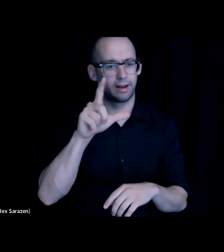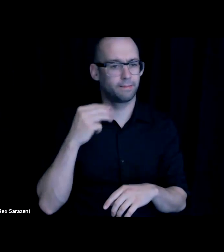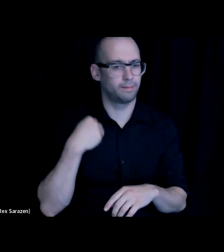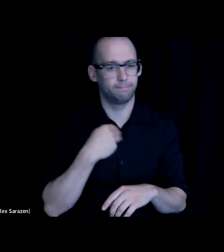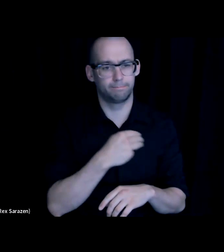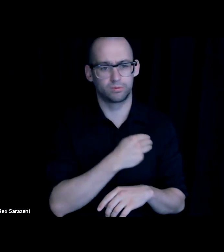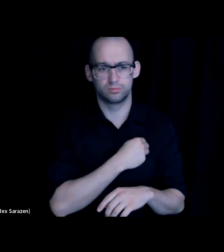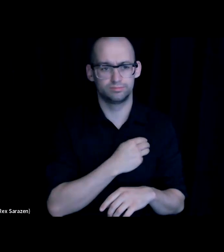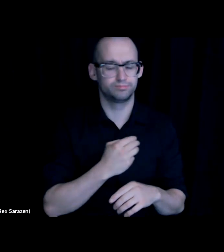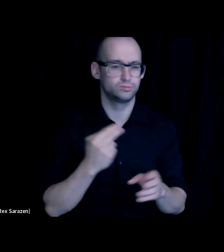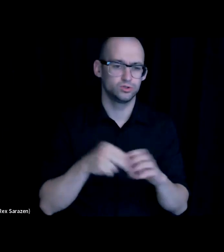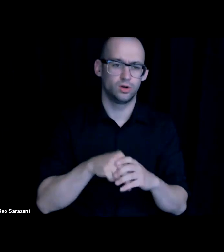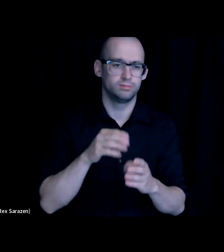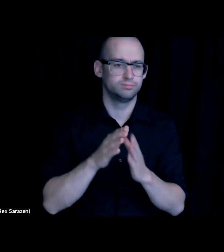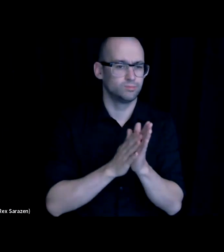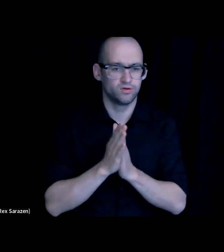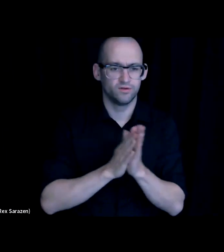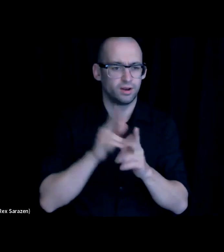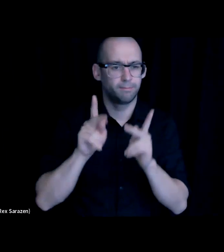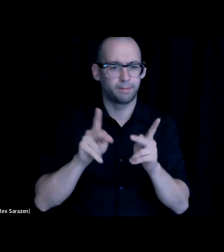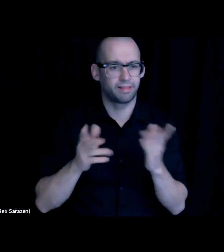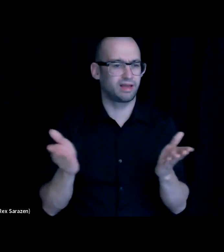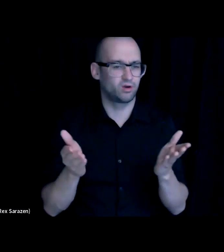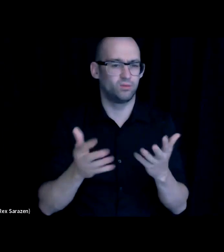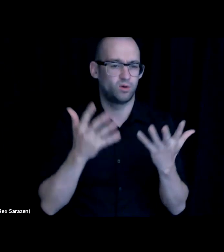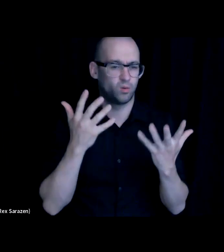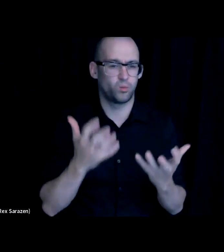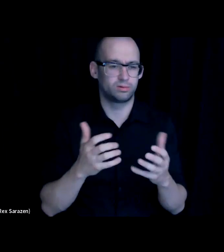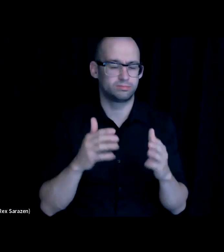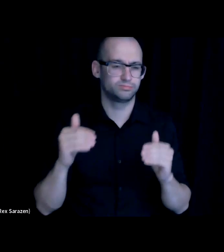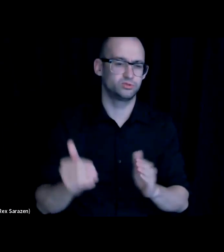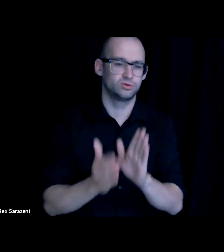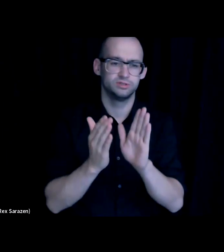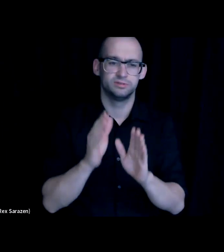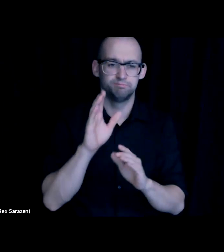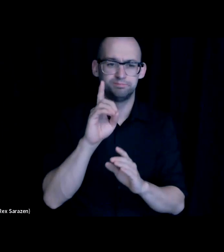individuals who want to address the digital inequities that we have. So I know that there's